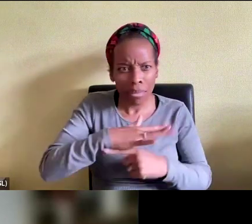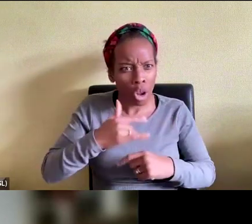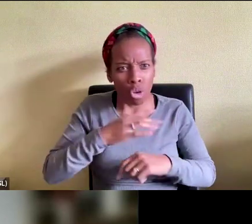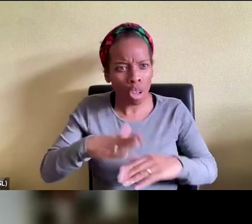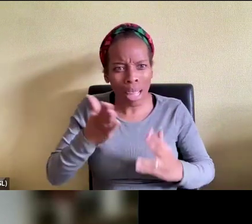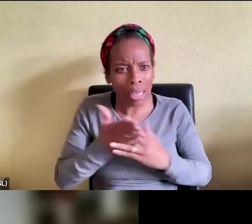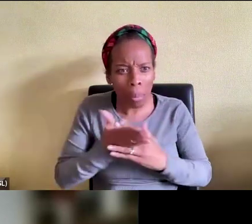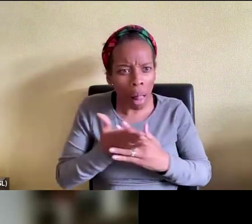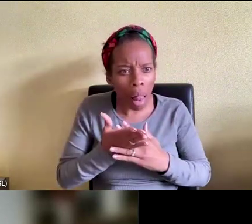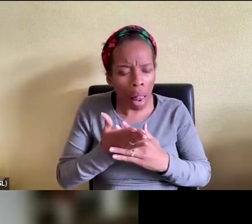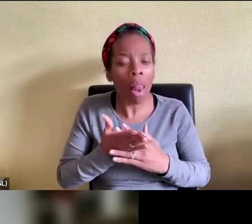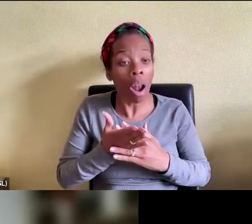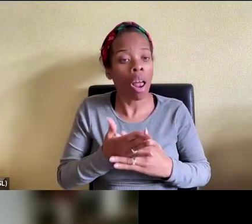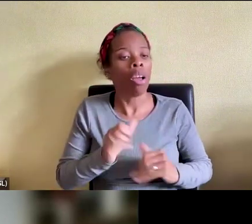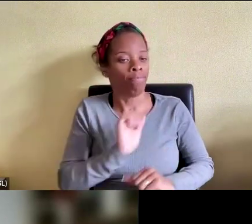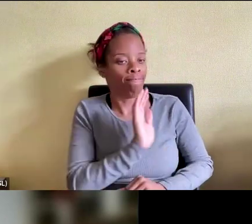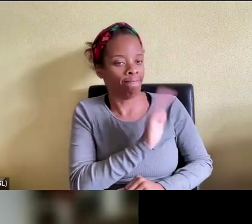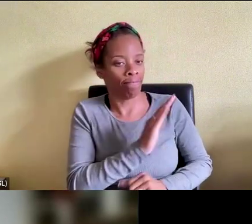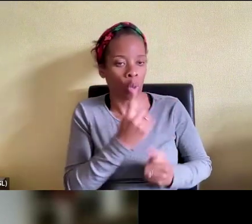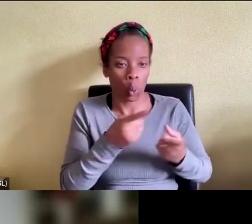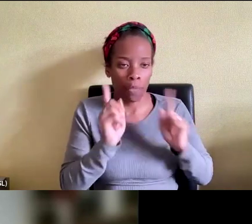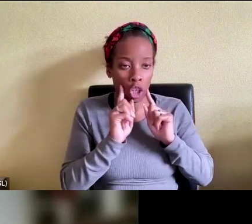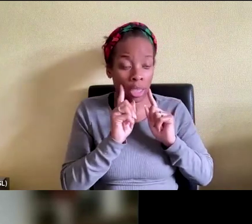accommodation because they should be able to assist you.